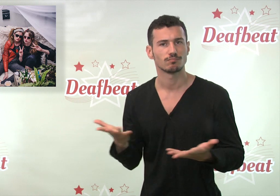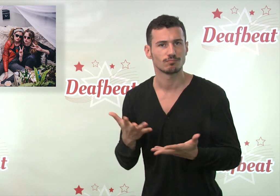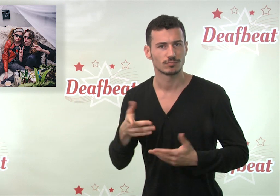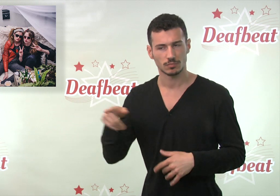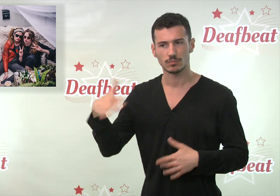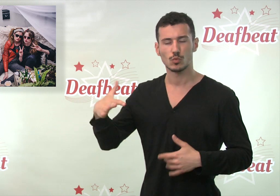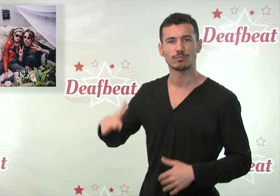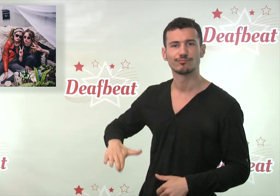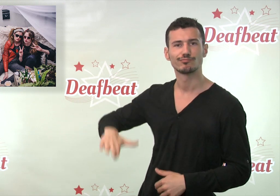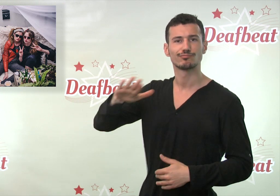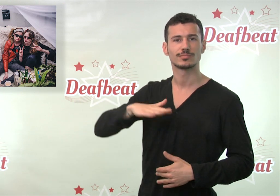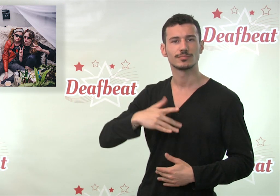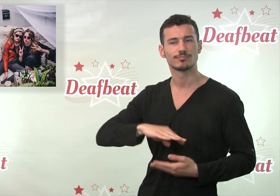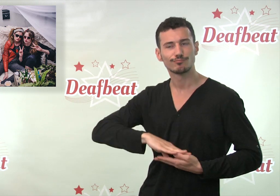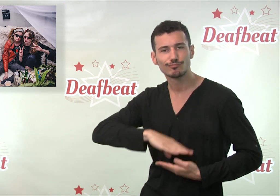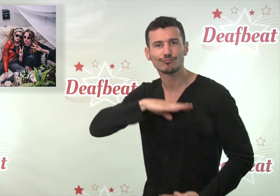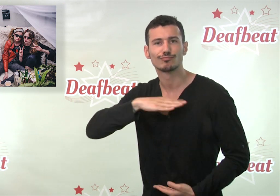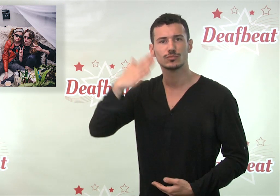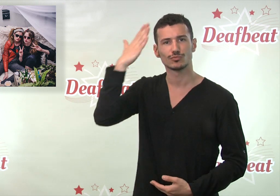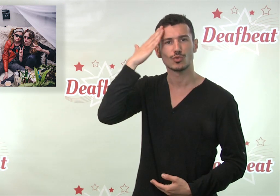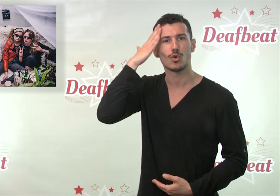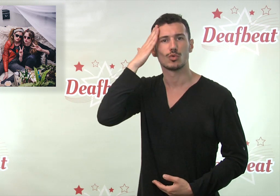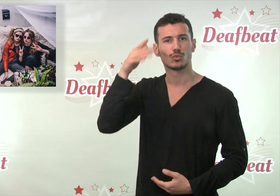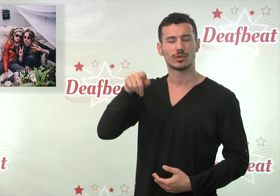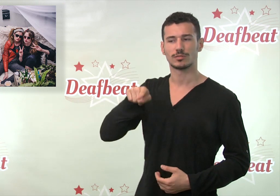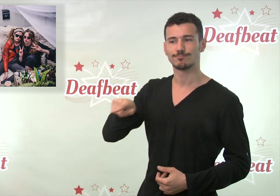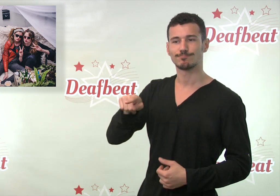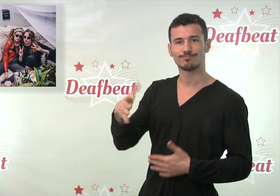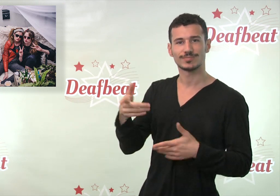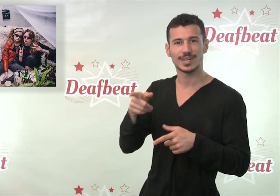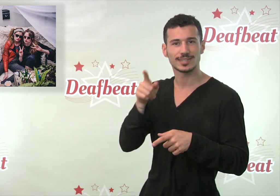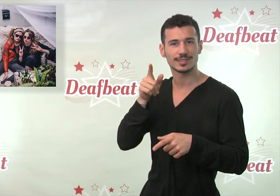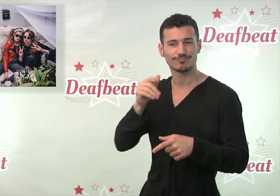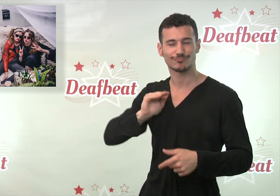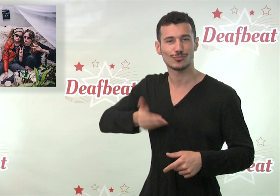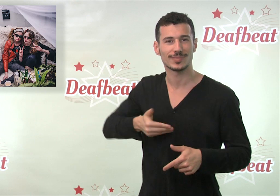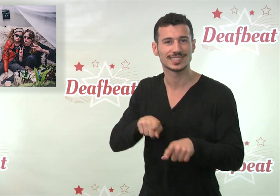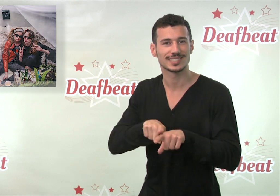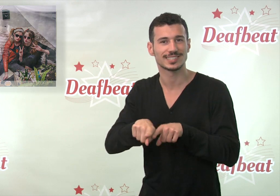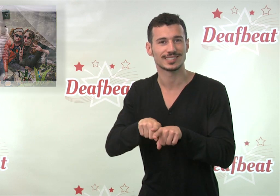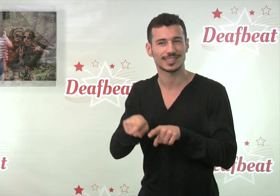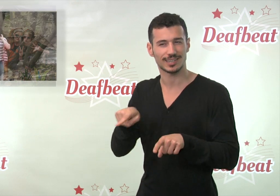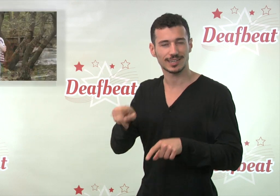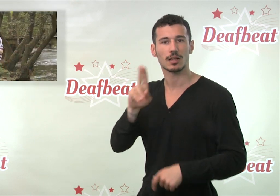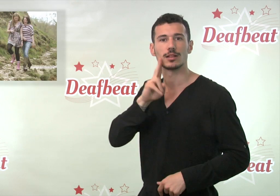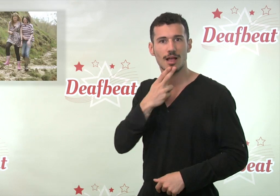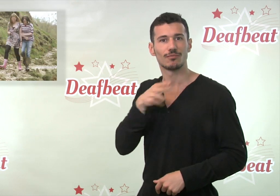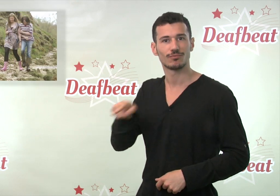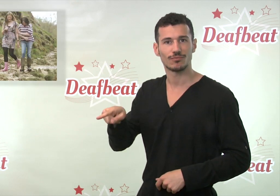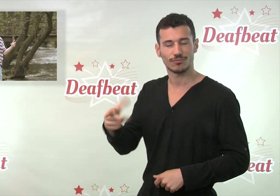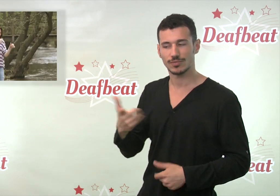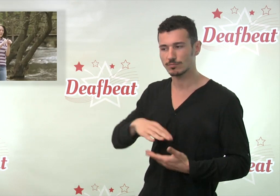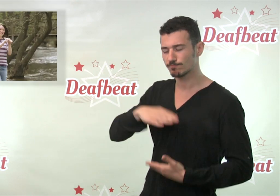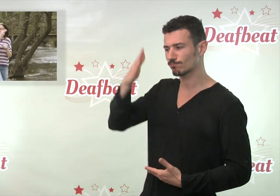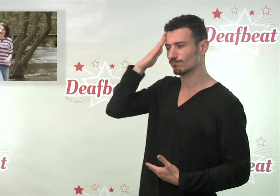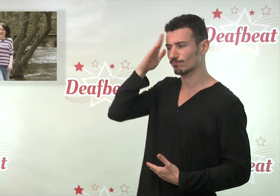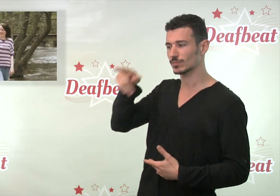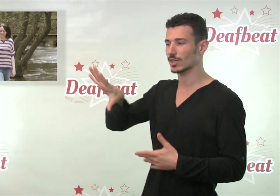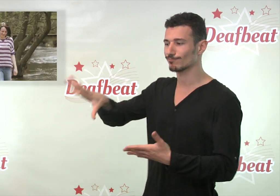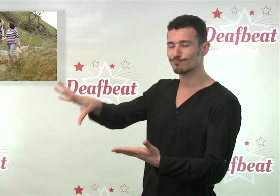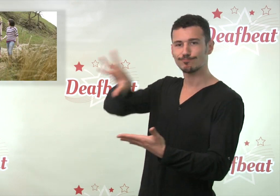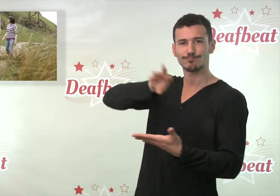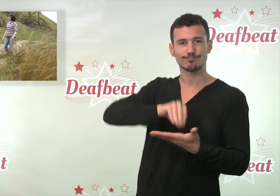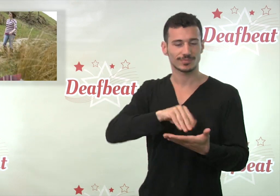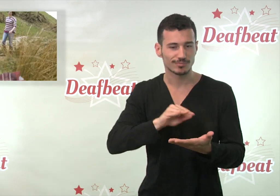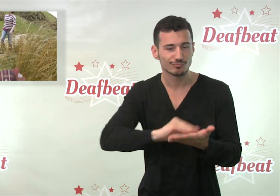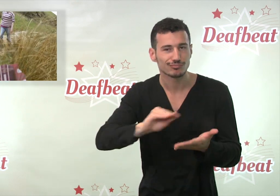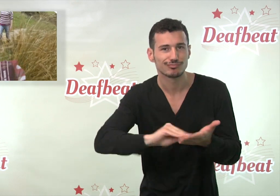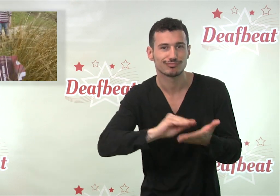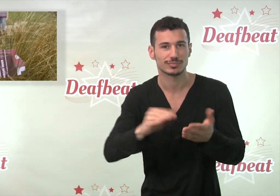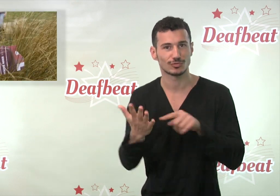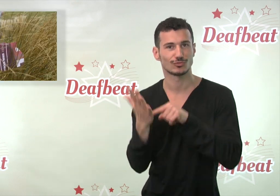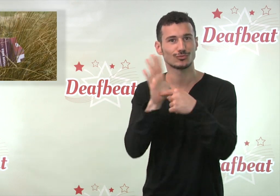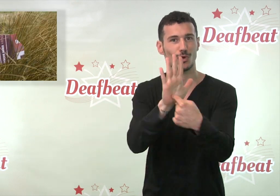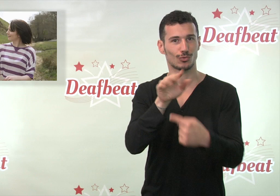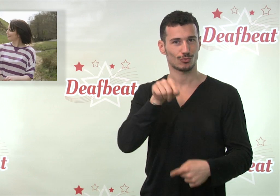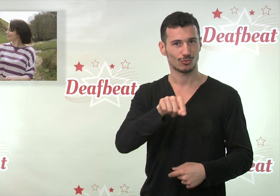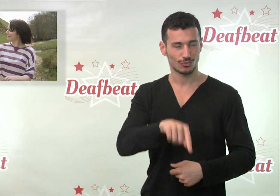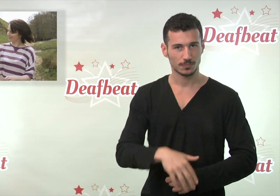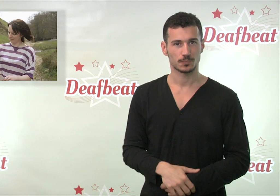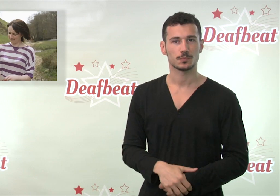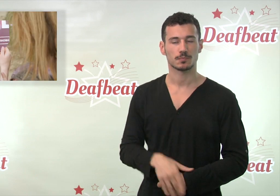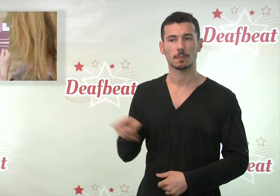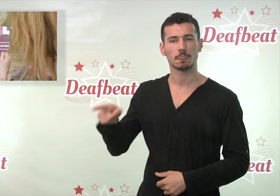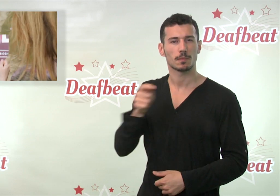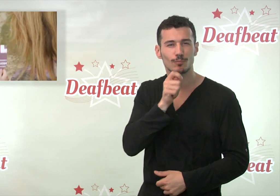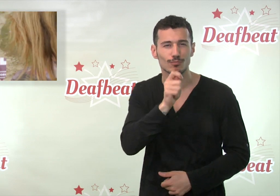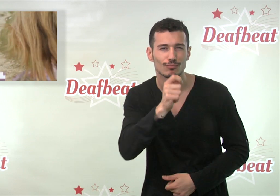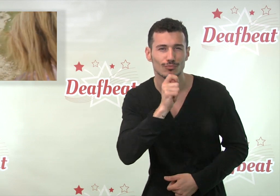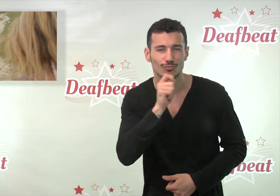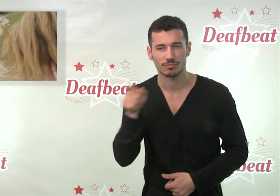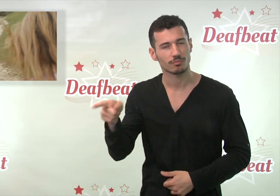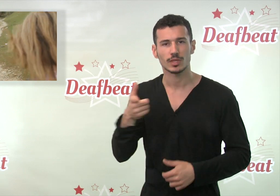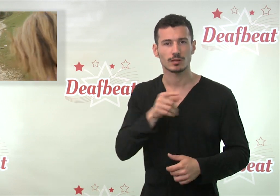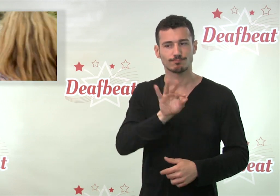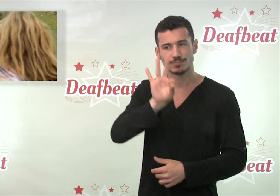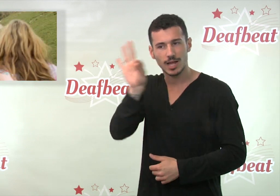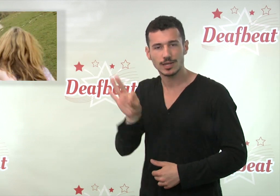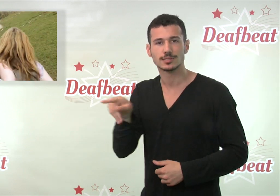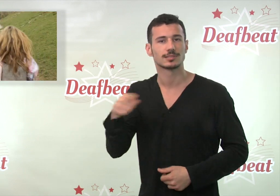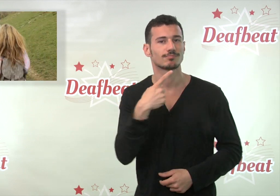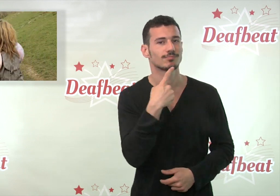shares her experiences of growing up with a deaf sister wrote the play. In an interview,